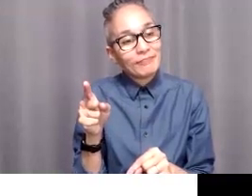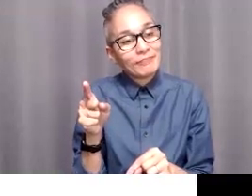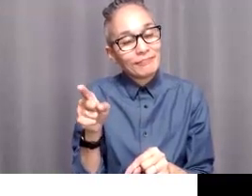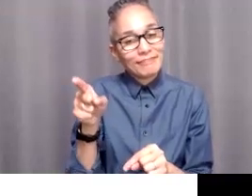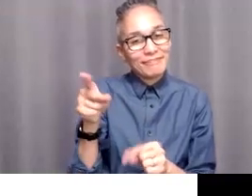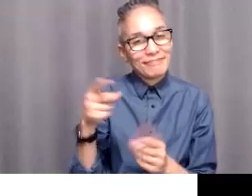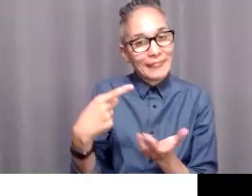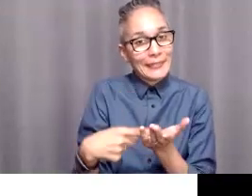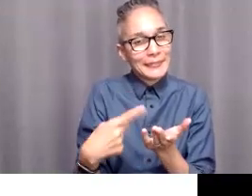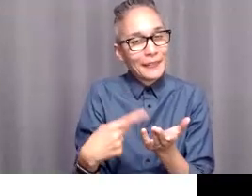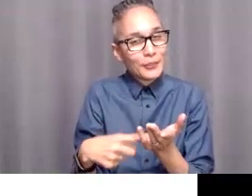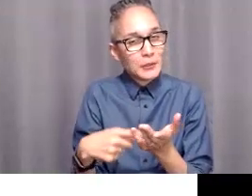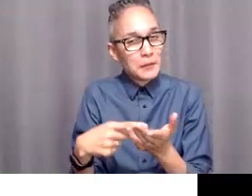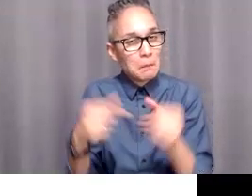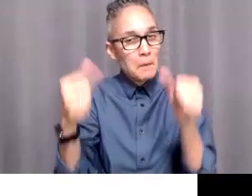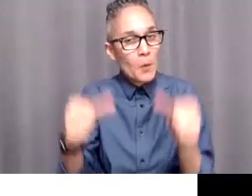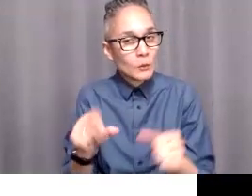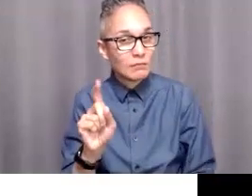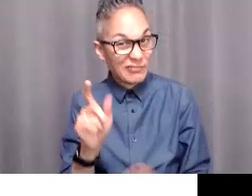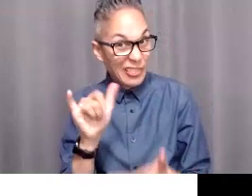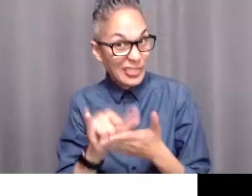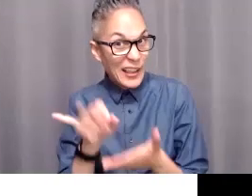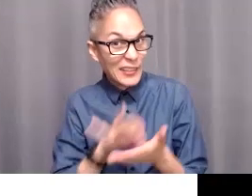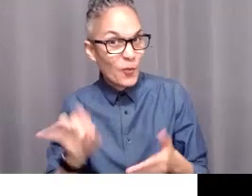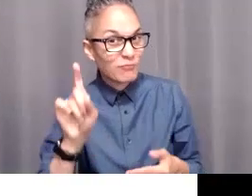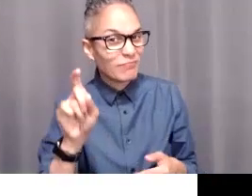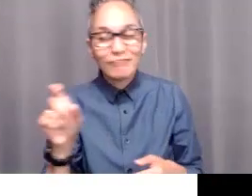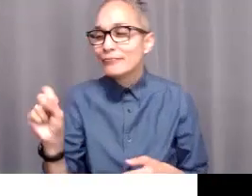Would that count? Yeah, I think I know what you're saying.